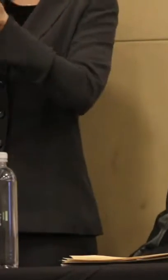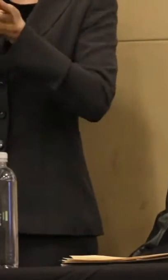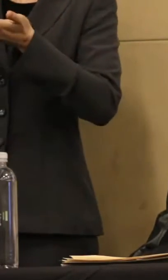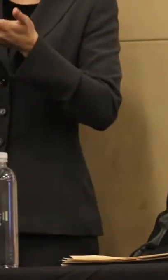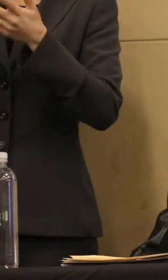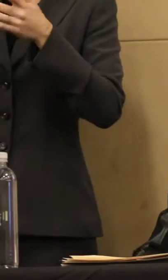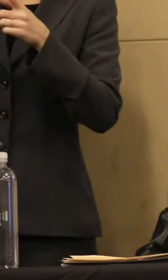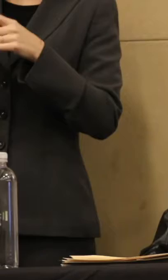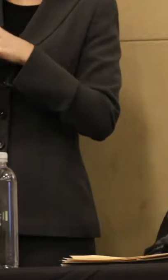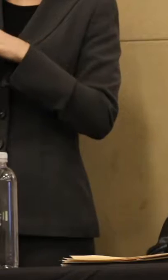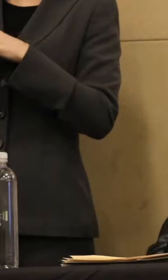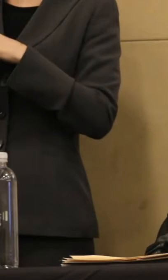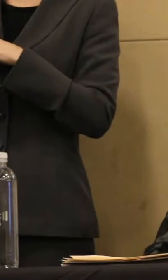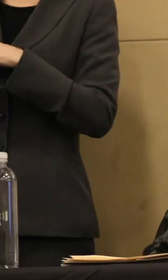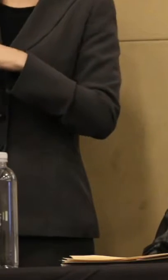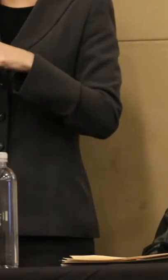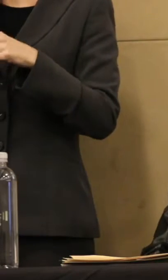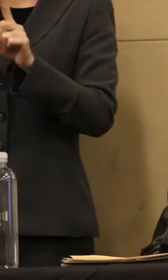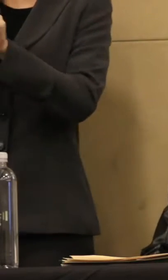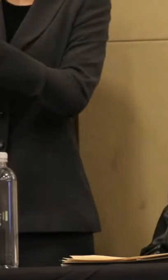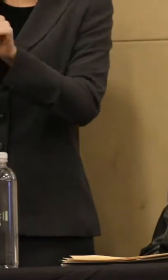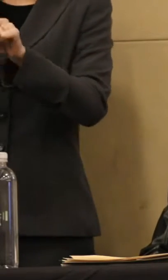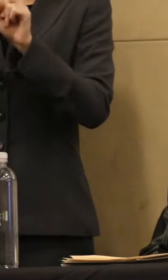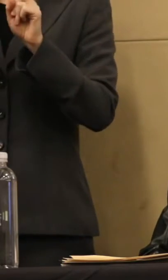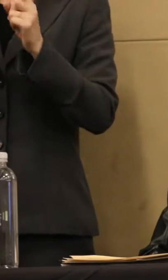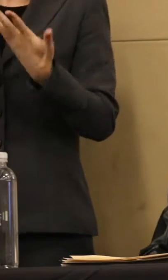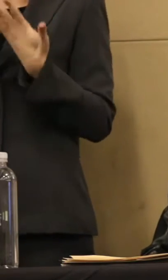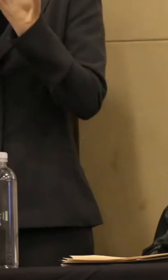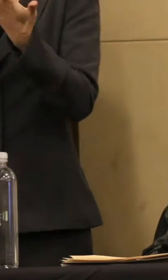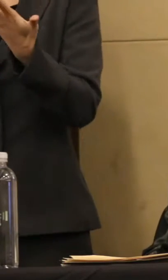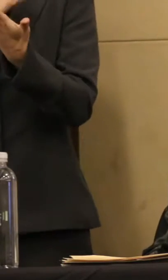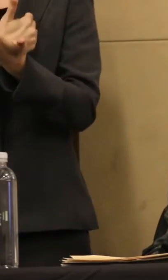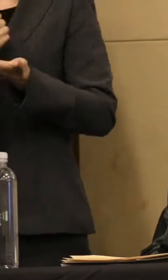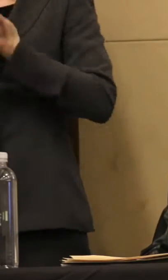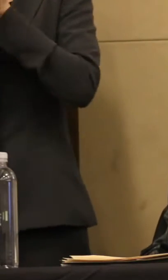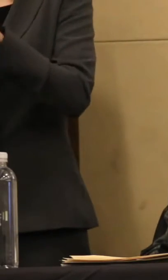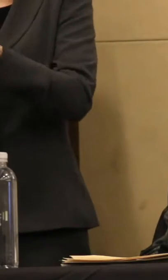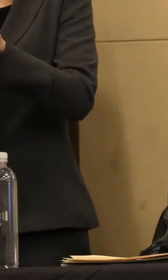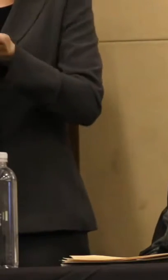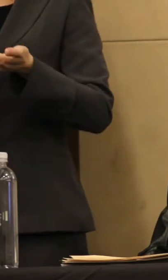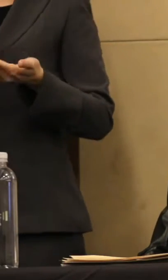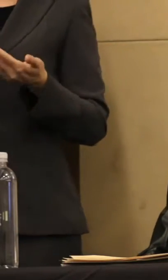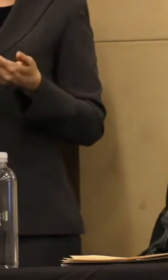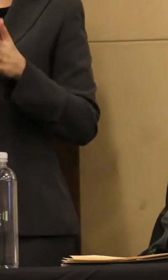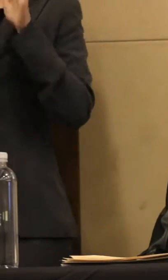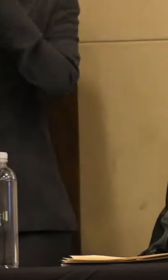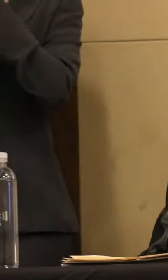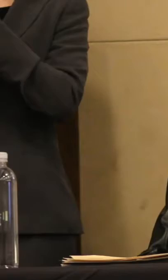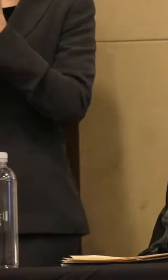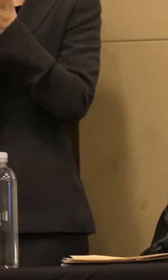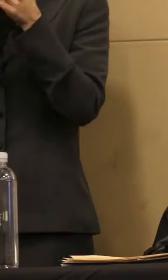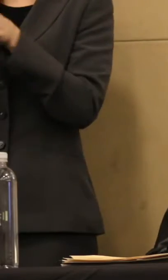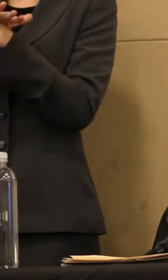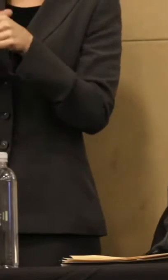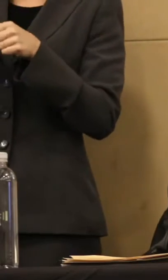come to us and ask us for help on areas that they have identified that they need help in.